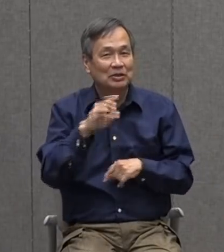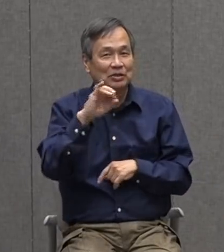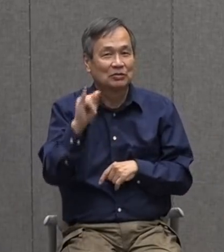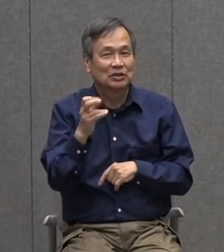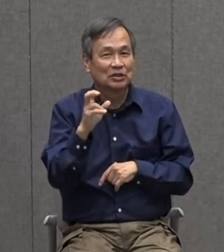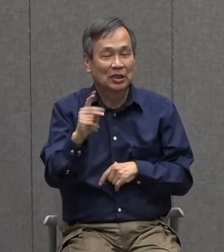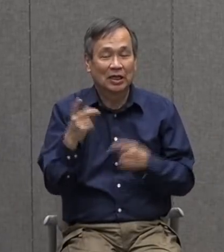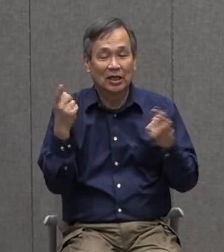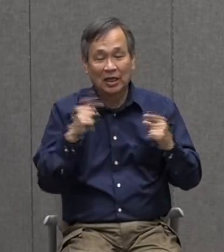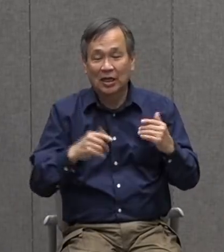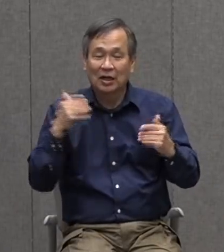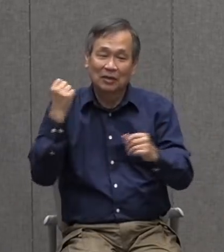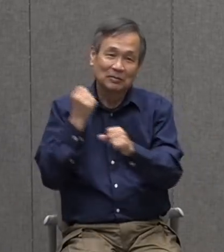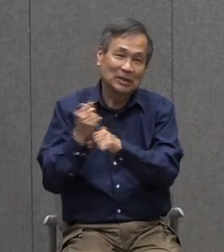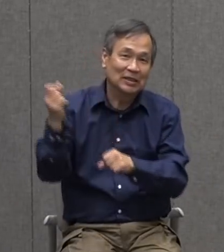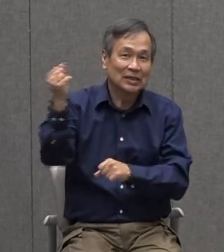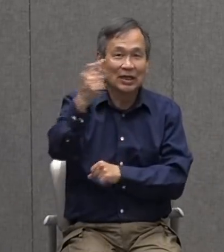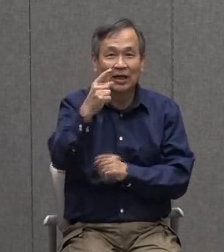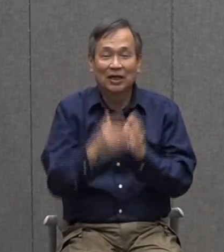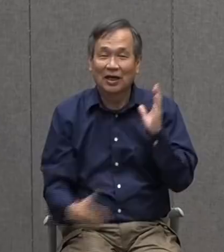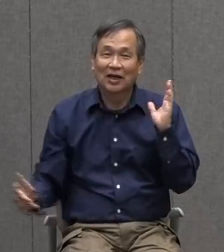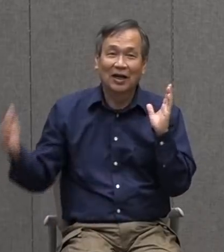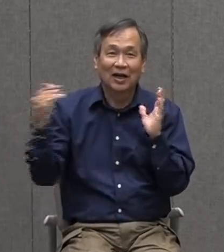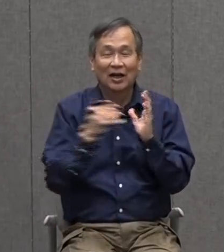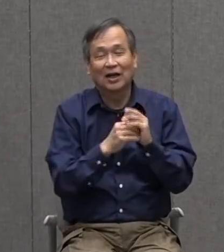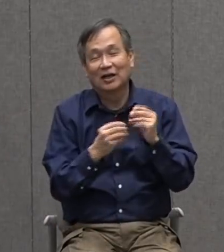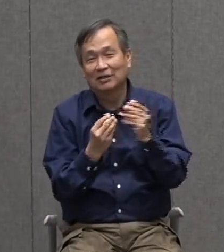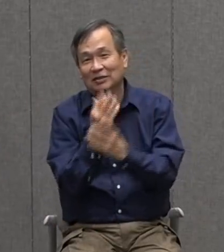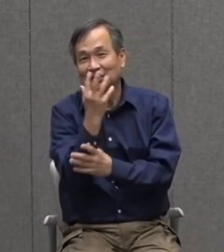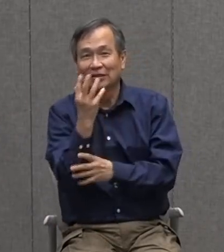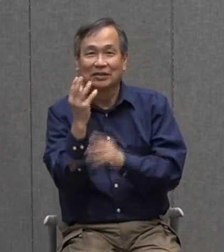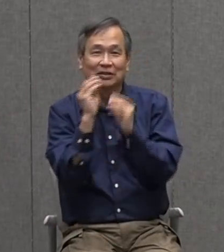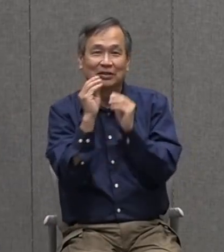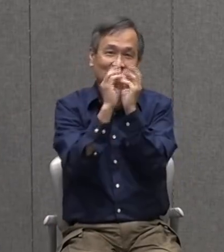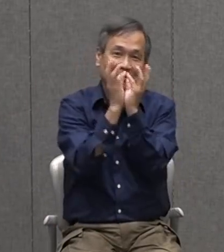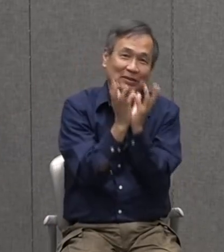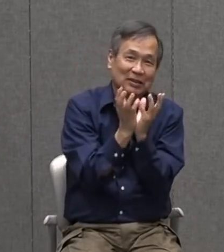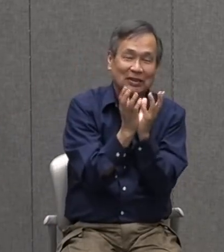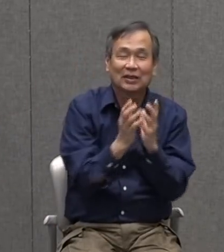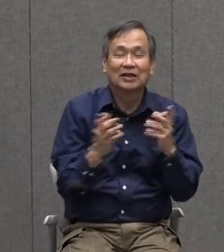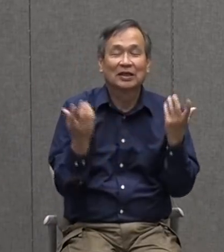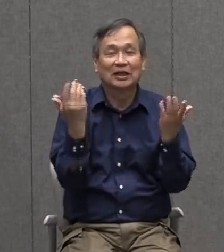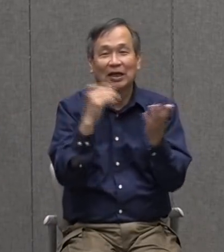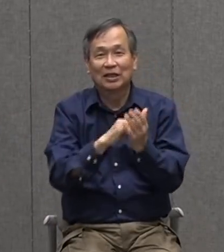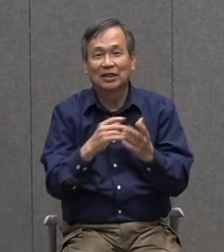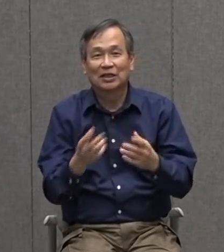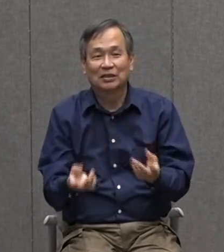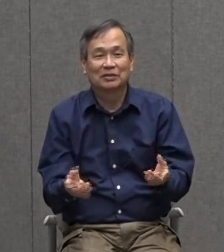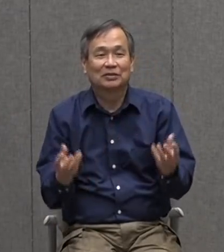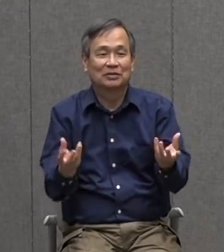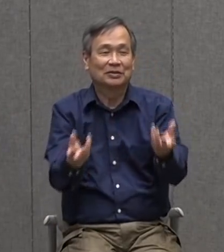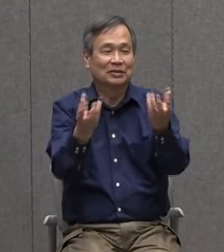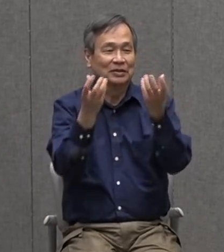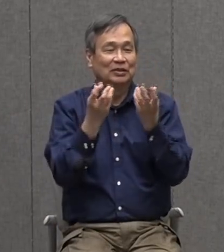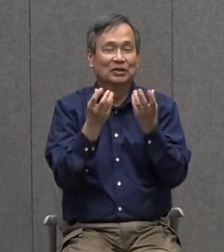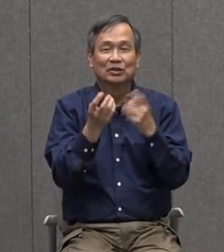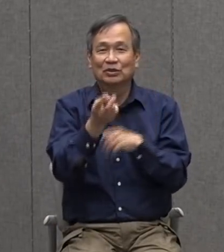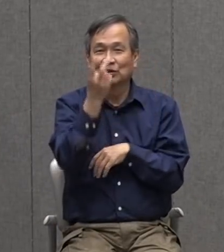The next year the flowers bloomed again, and the marvelous fruits grew and two seeds were made just as before.